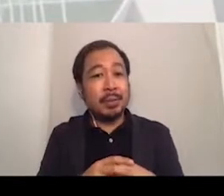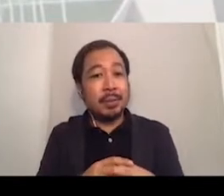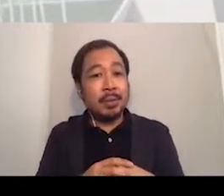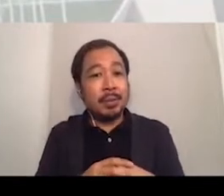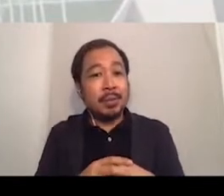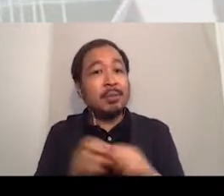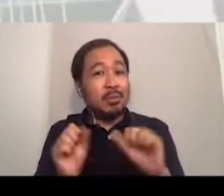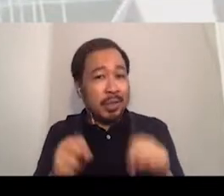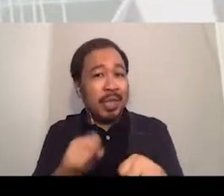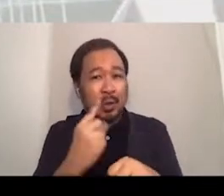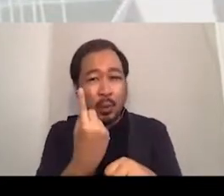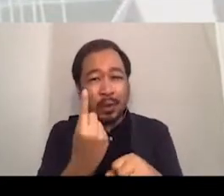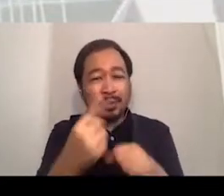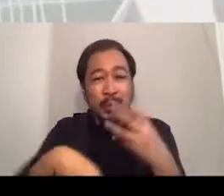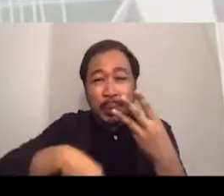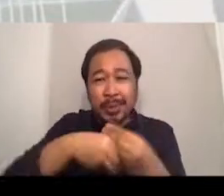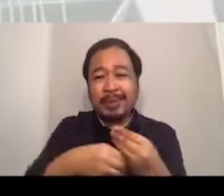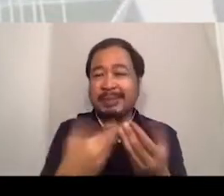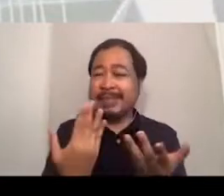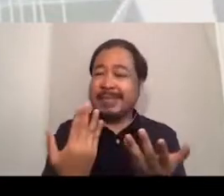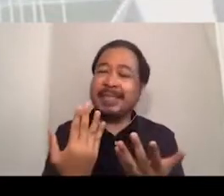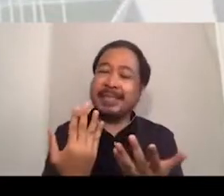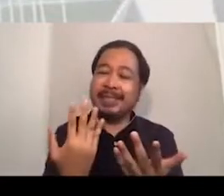Go ahead.